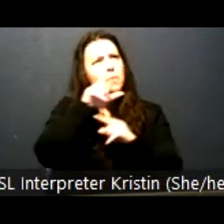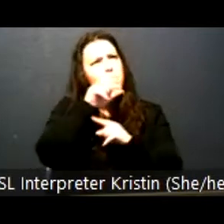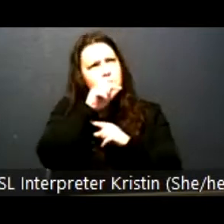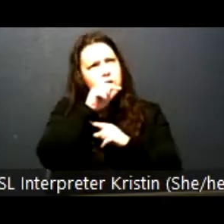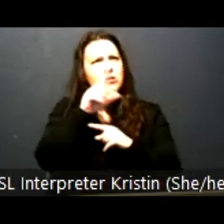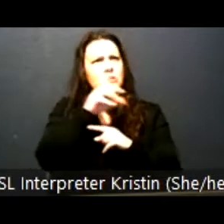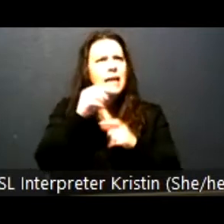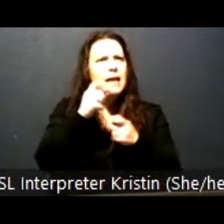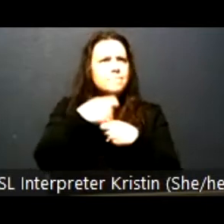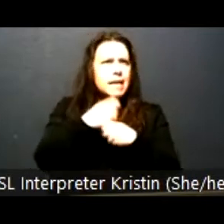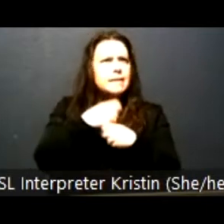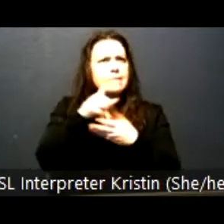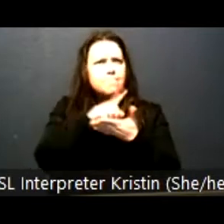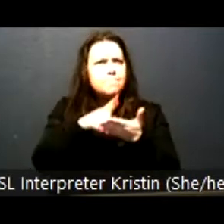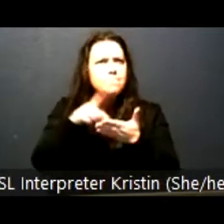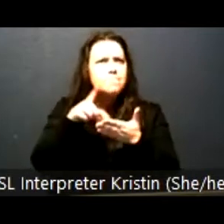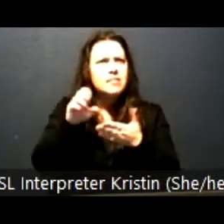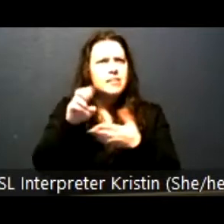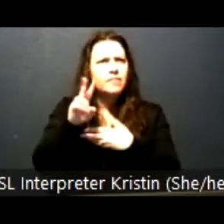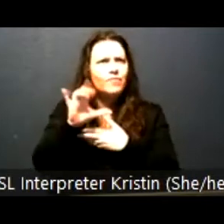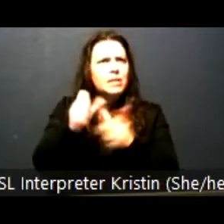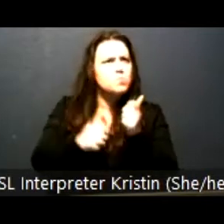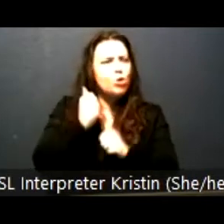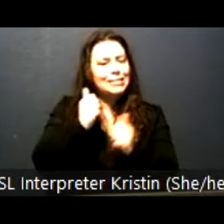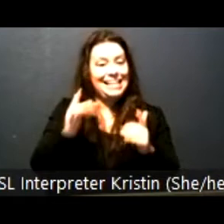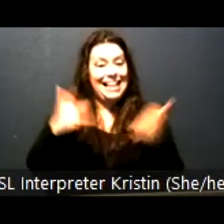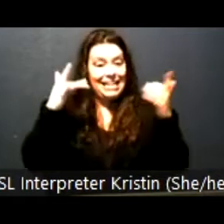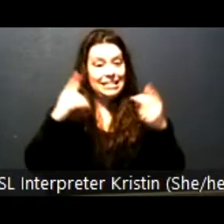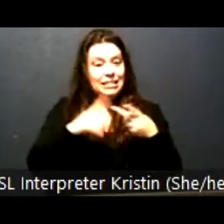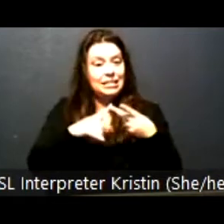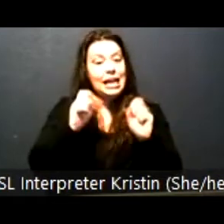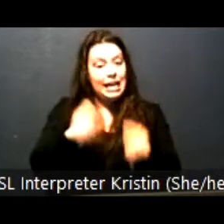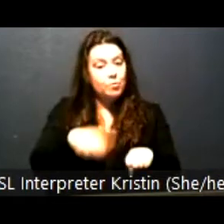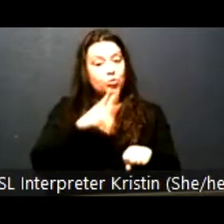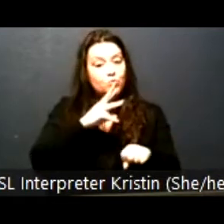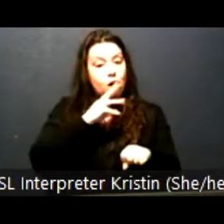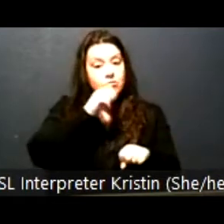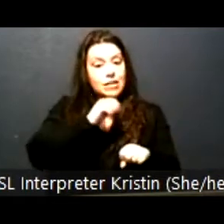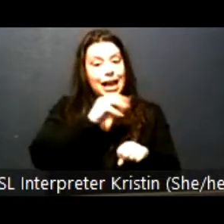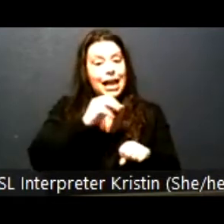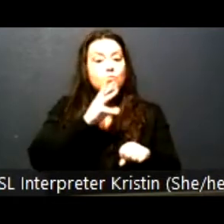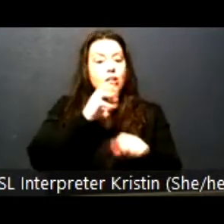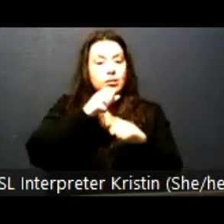would mostly think about it being light weight, able to get wet, and able to submerge or go underwater.